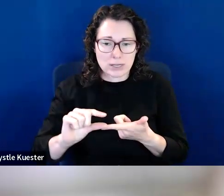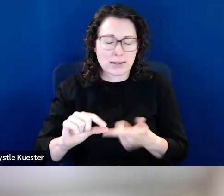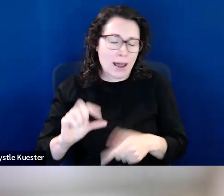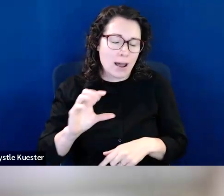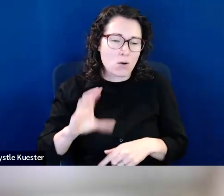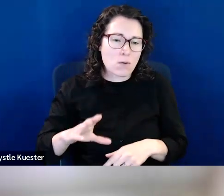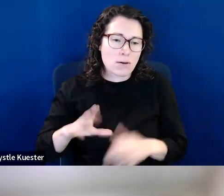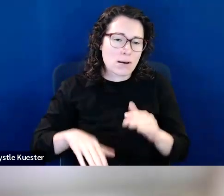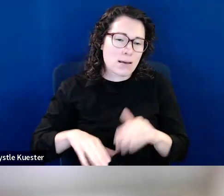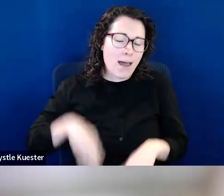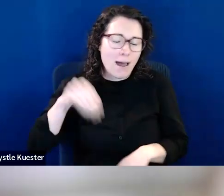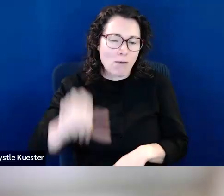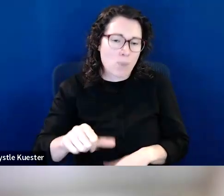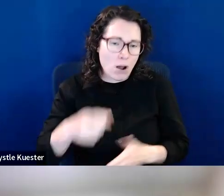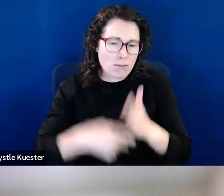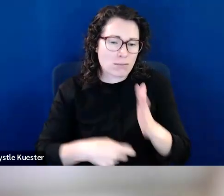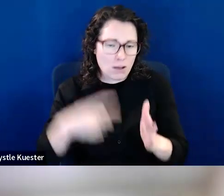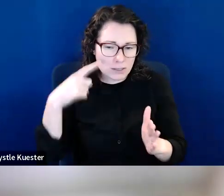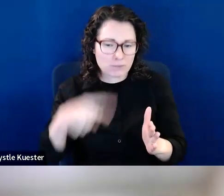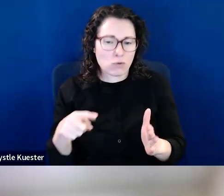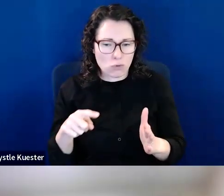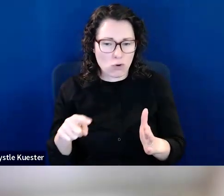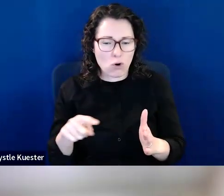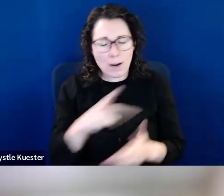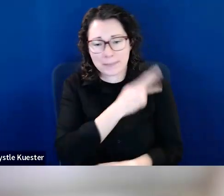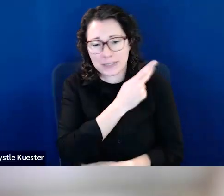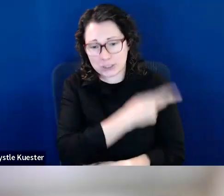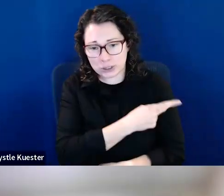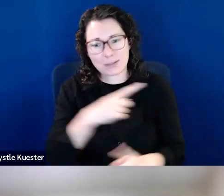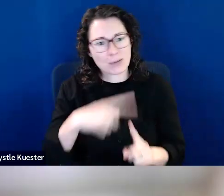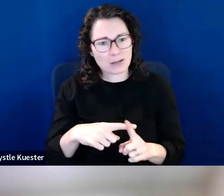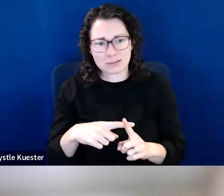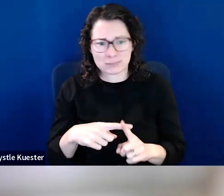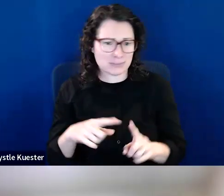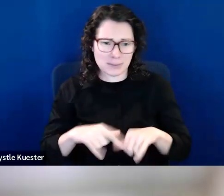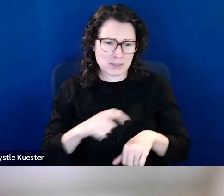drug prices costs for their um their patients but then just overall bringing down costs and